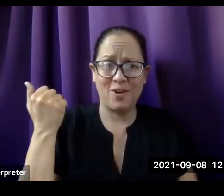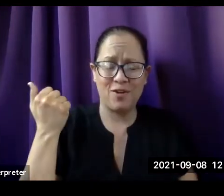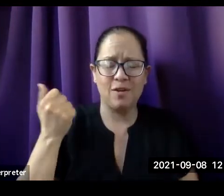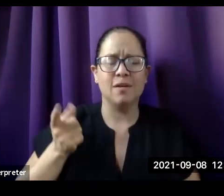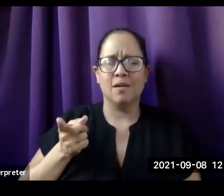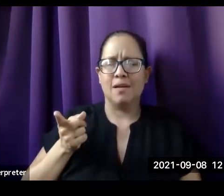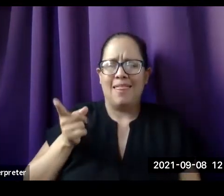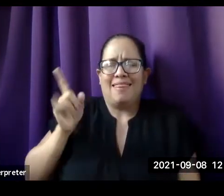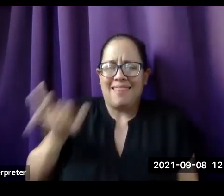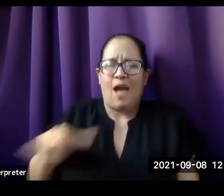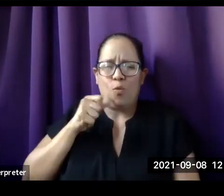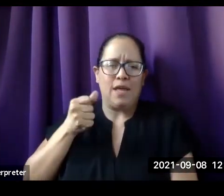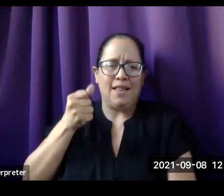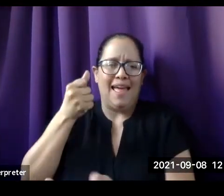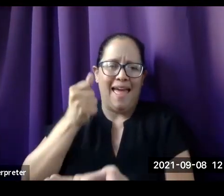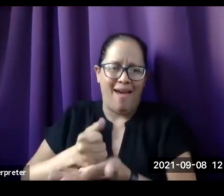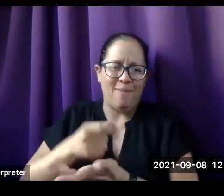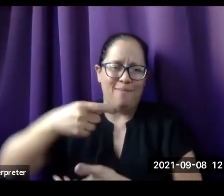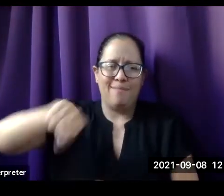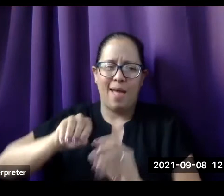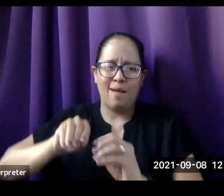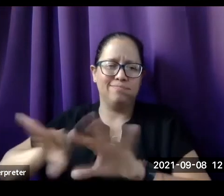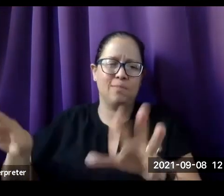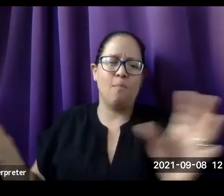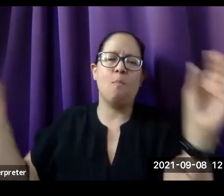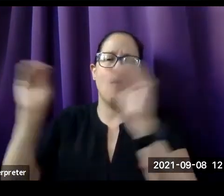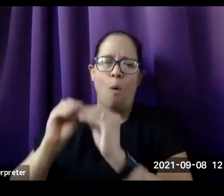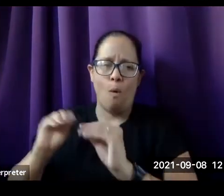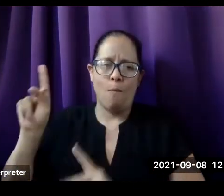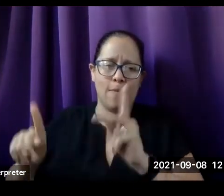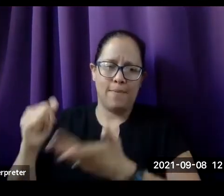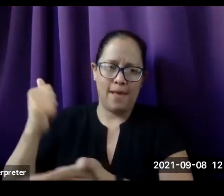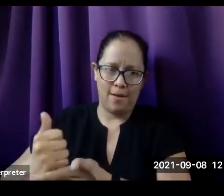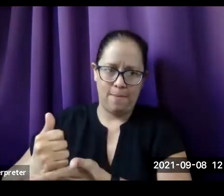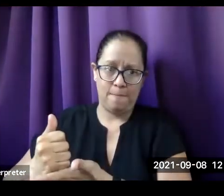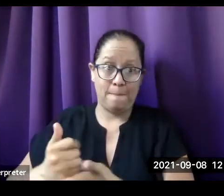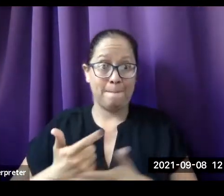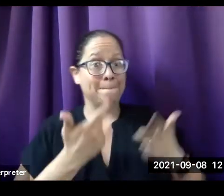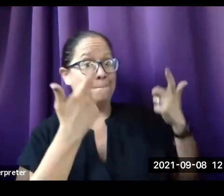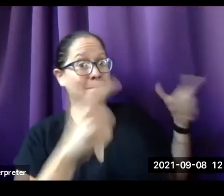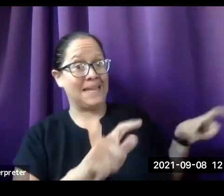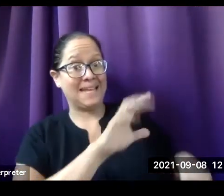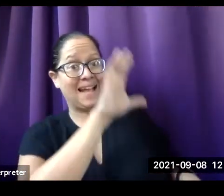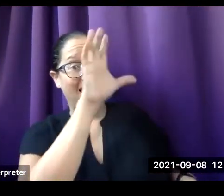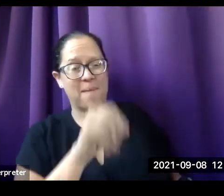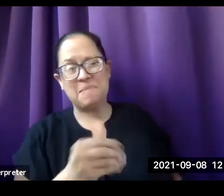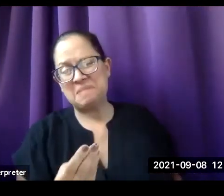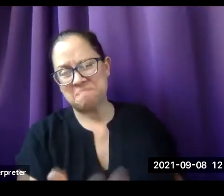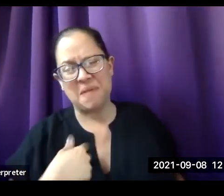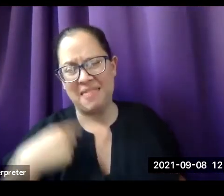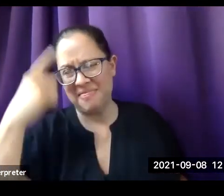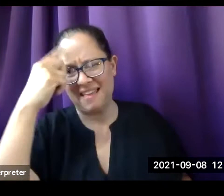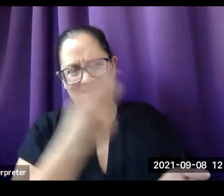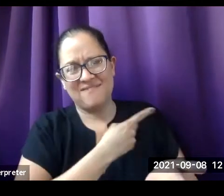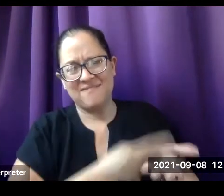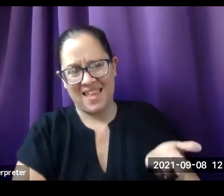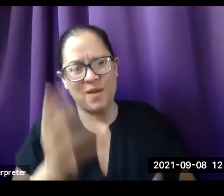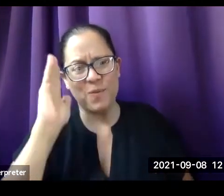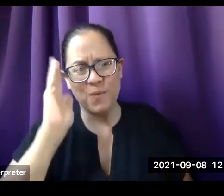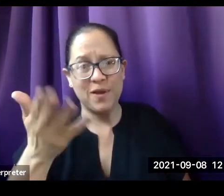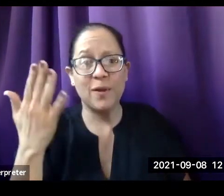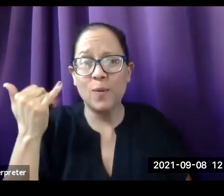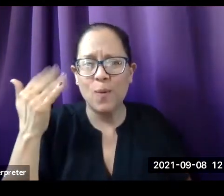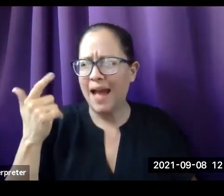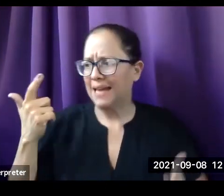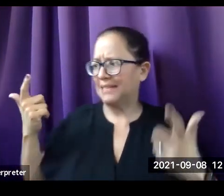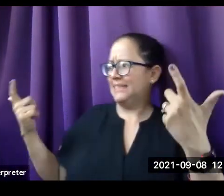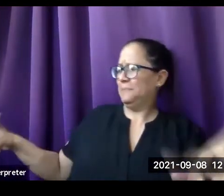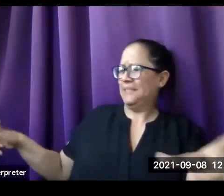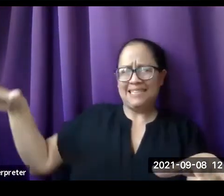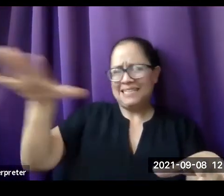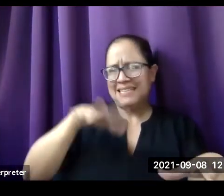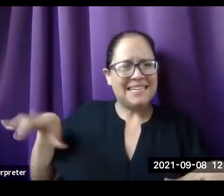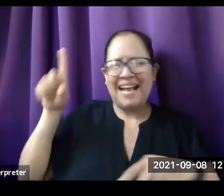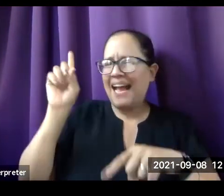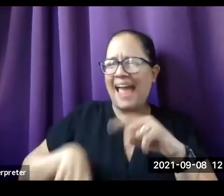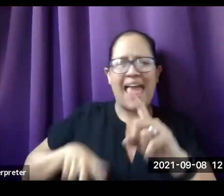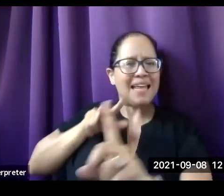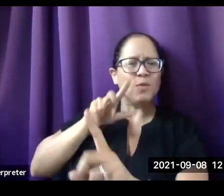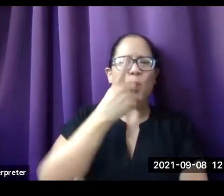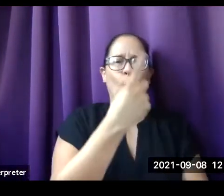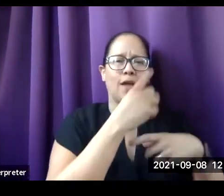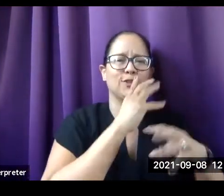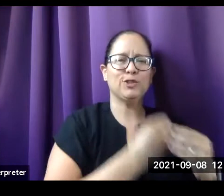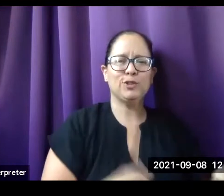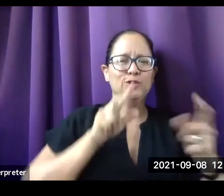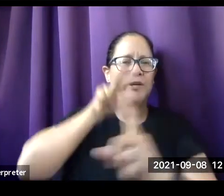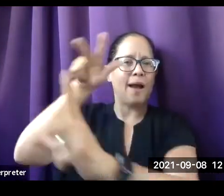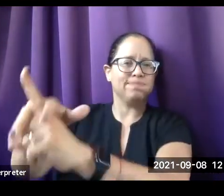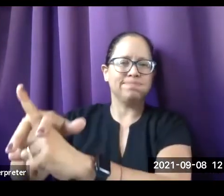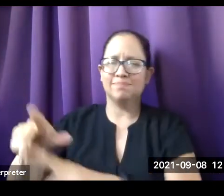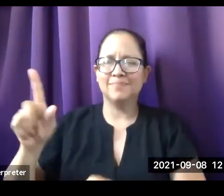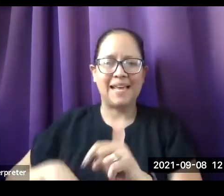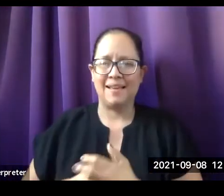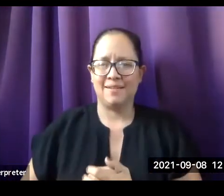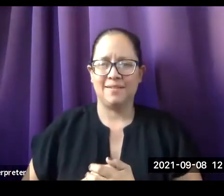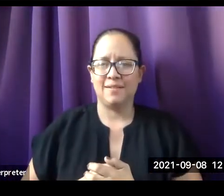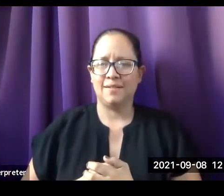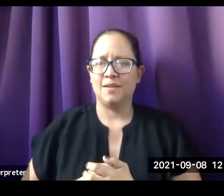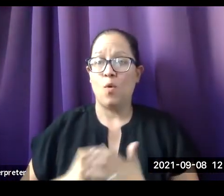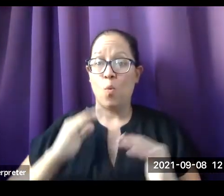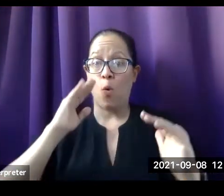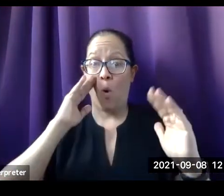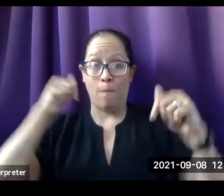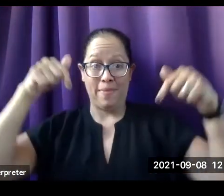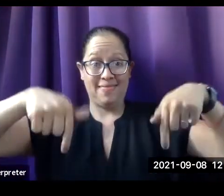But my hope is that the goal here is that we're showing that there needs to be an approach that recognizes the importance and the responsibility of those building technologies to those who are going to need to use them.